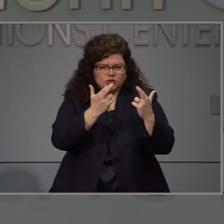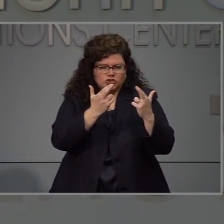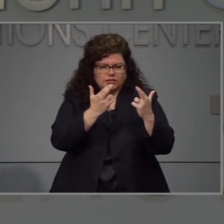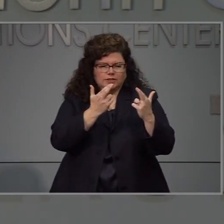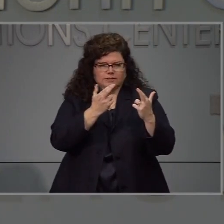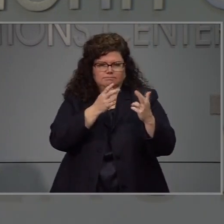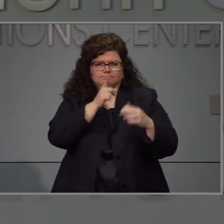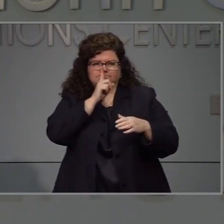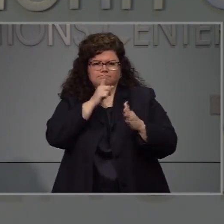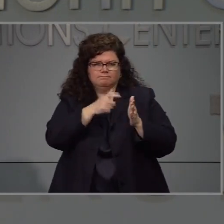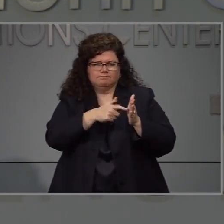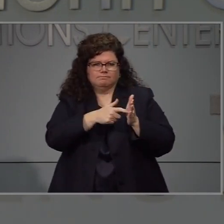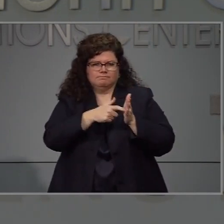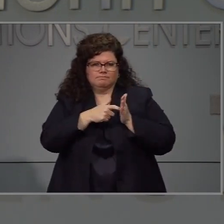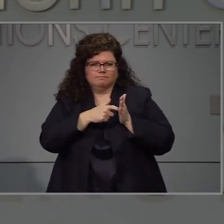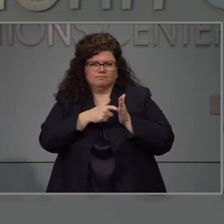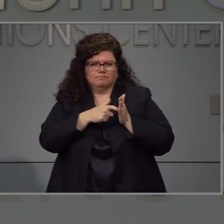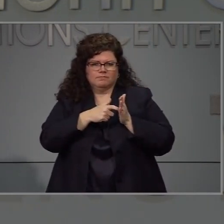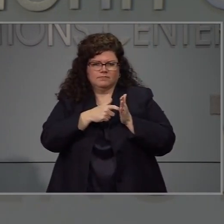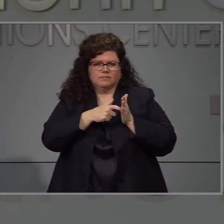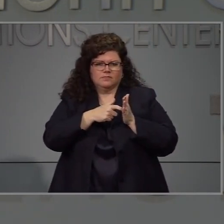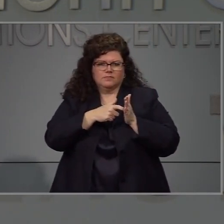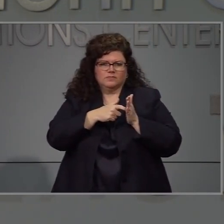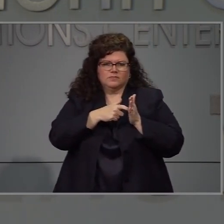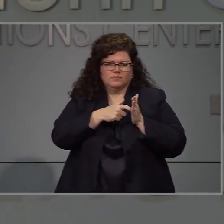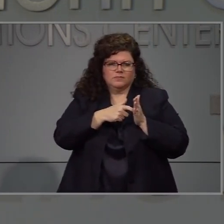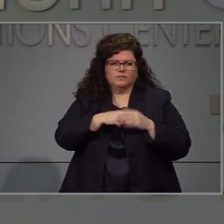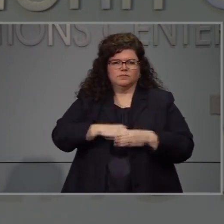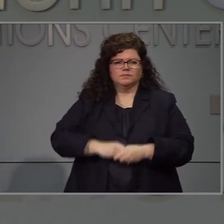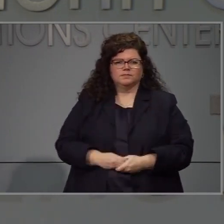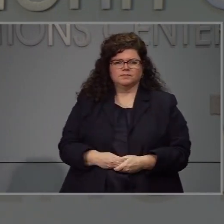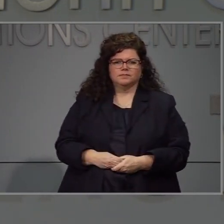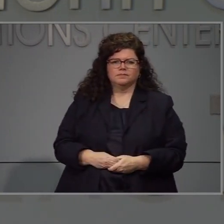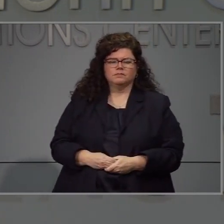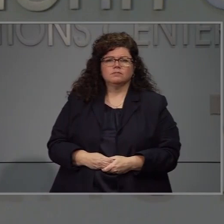WILTERN TIME. THANK YOU GOVERNOR, THIS IS FREE WITH THE WILSON TIMES MY QUESTION AS REGARD TO BUST A